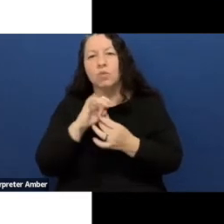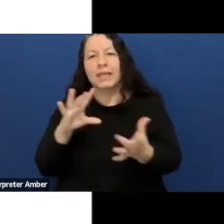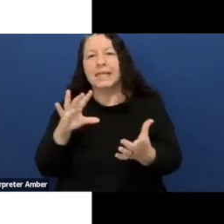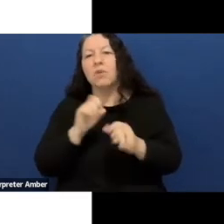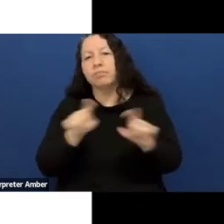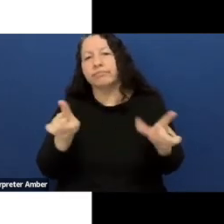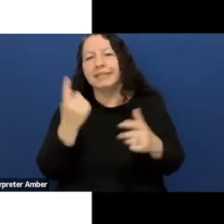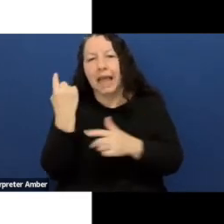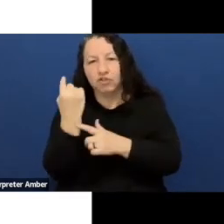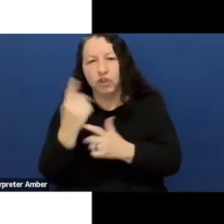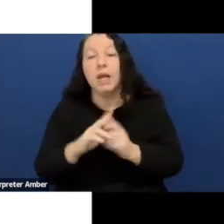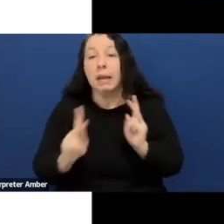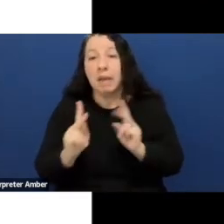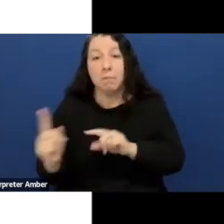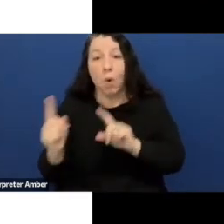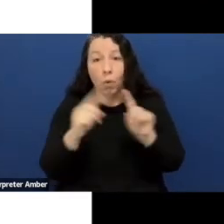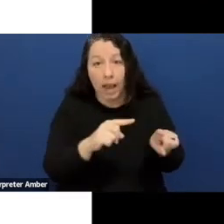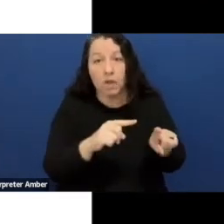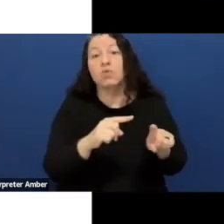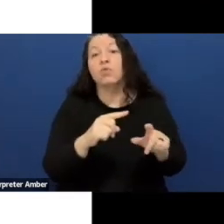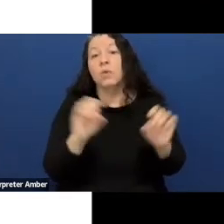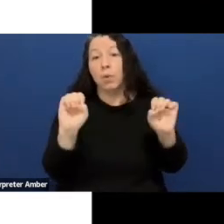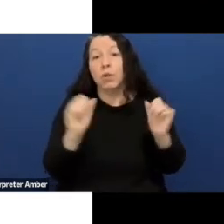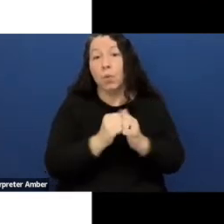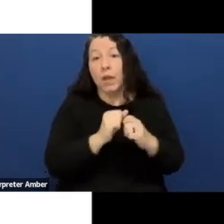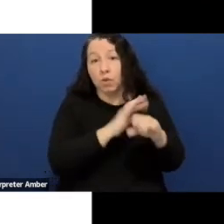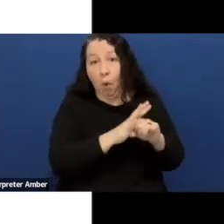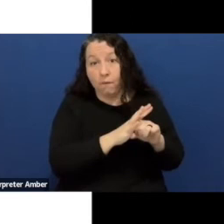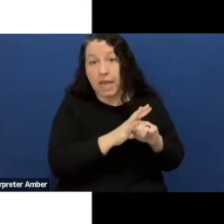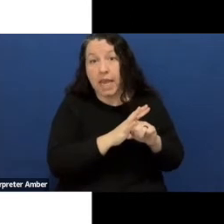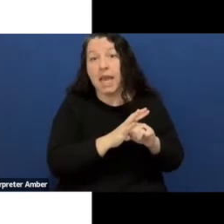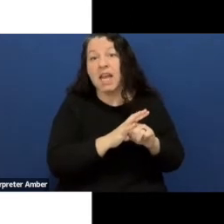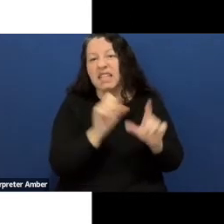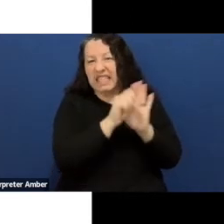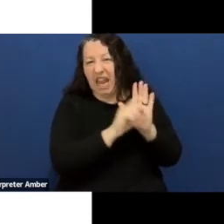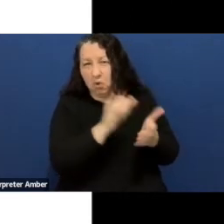attention in terms of HIV that came out last year, looking at one year follow up of people